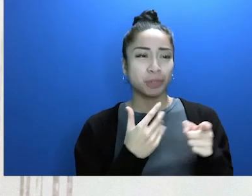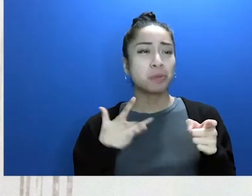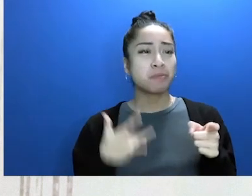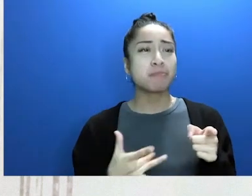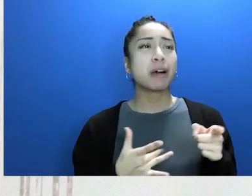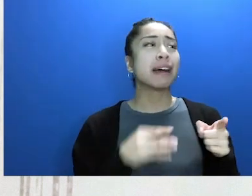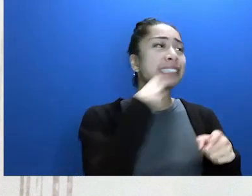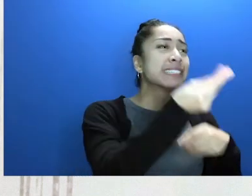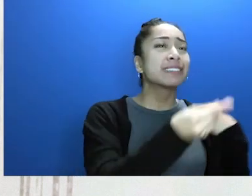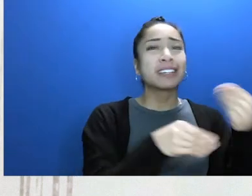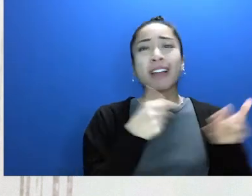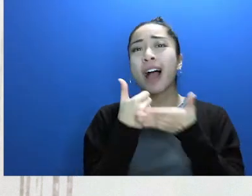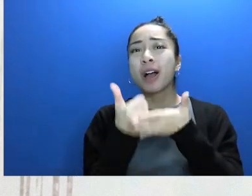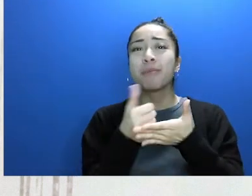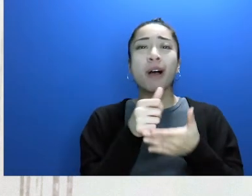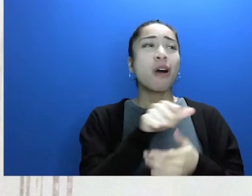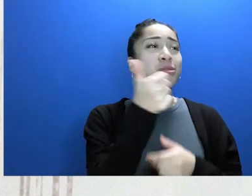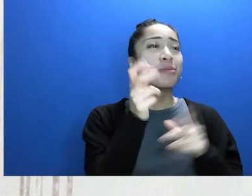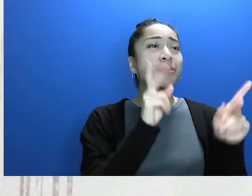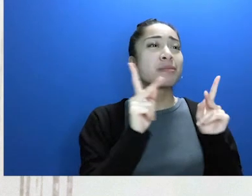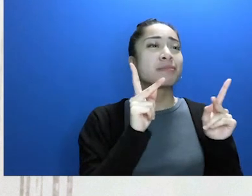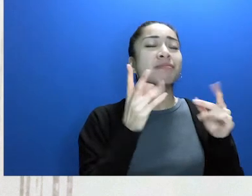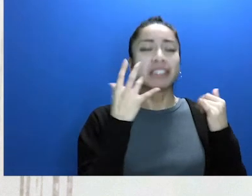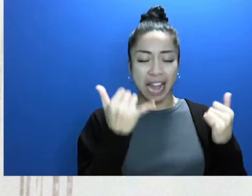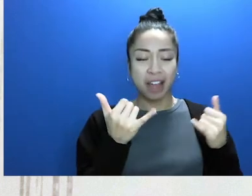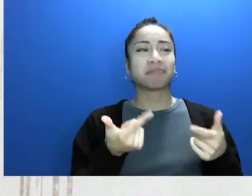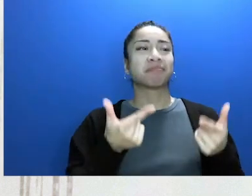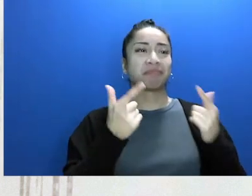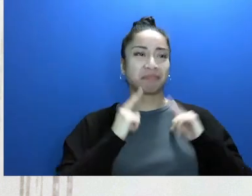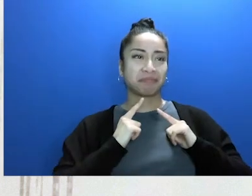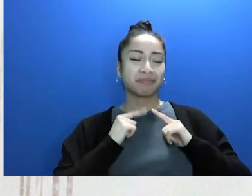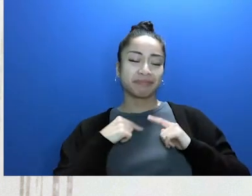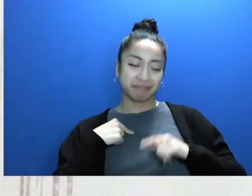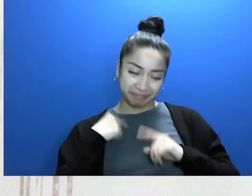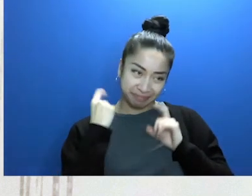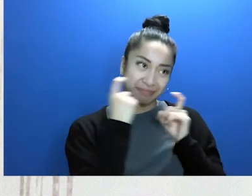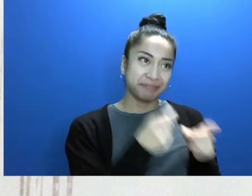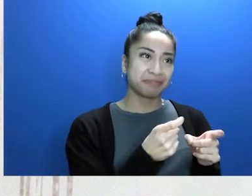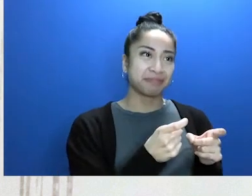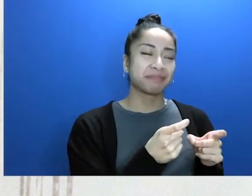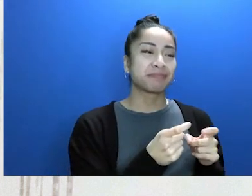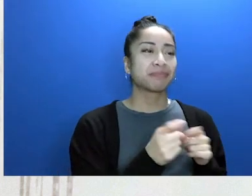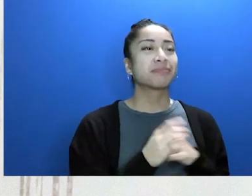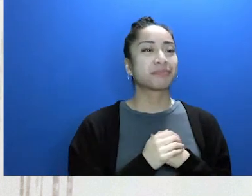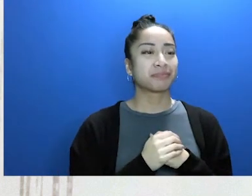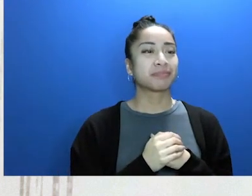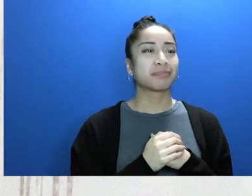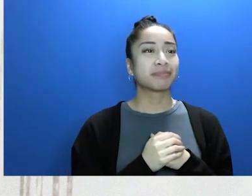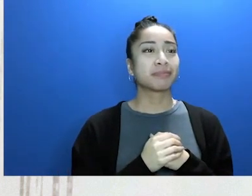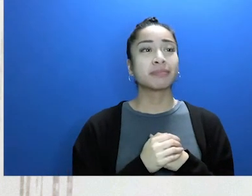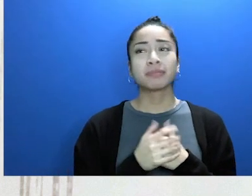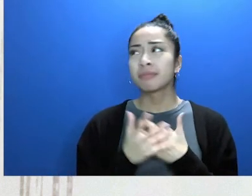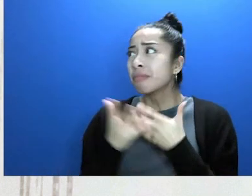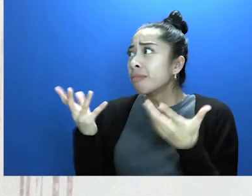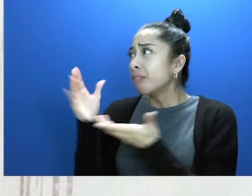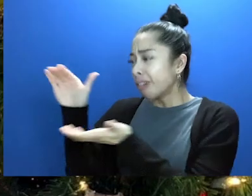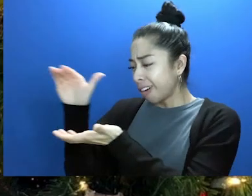clarisse opened the box and found her favorite cheese she smiled and gave him a big mousy squeeze